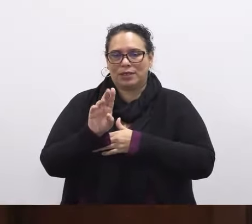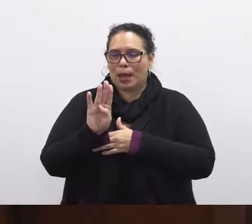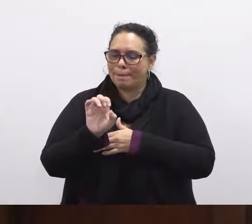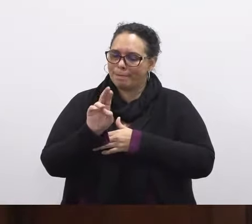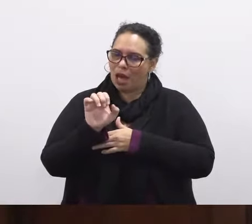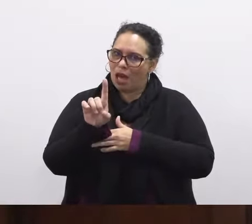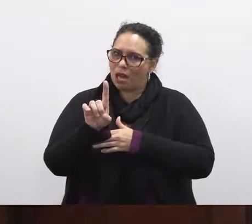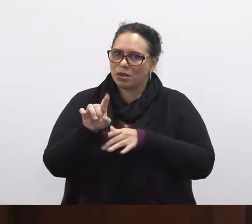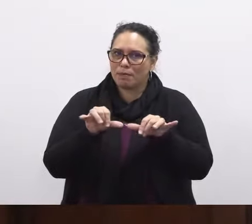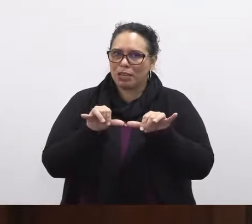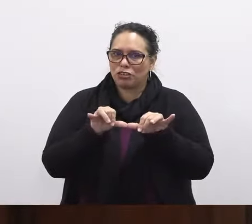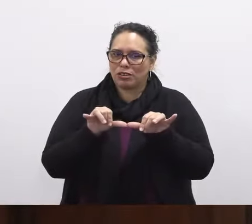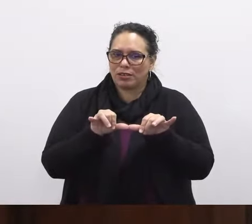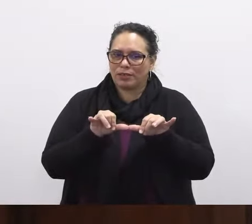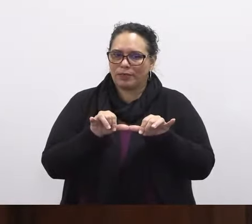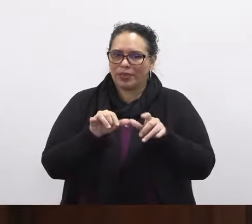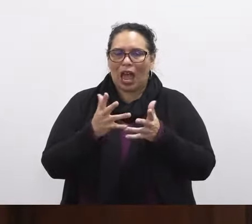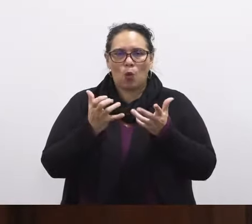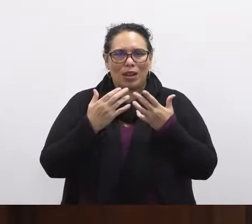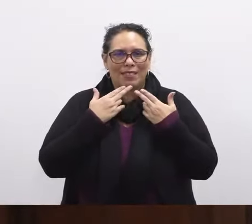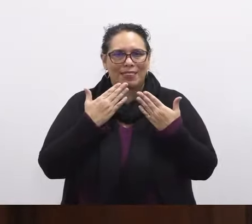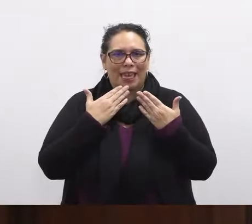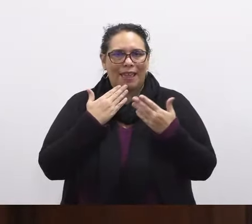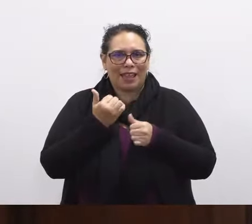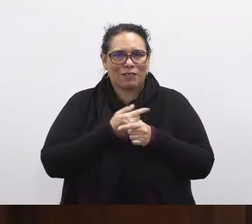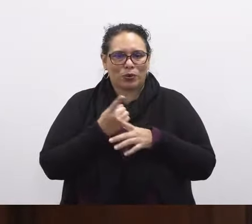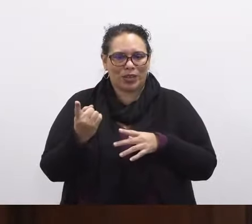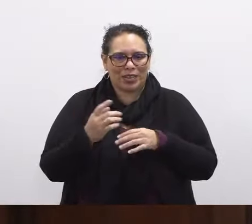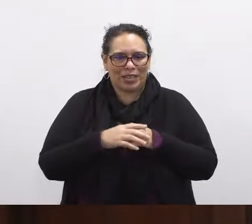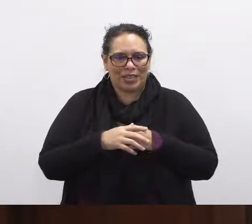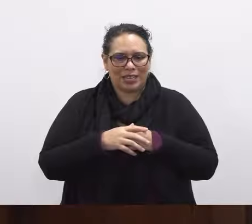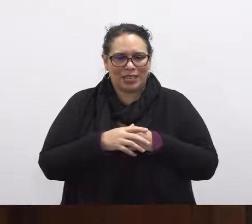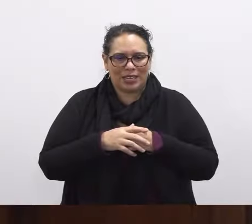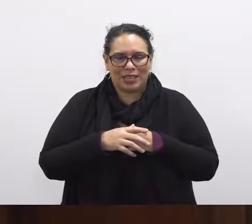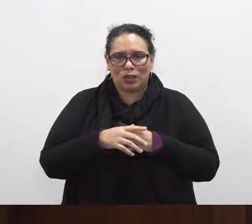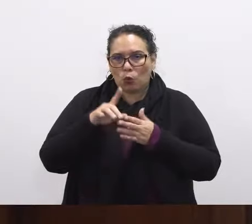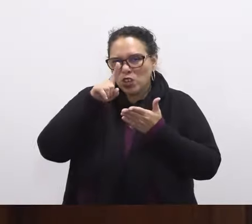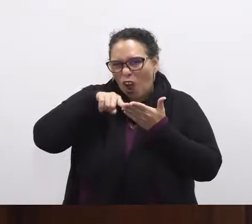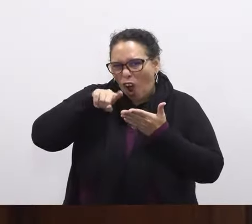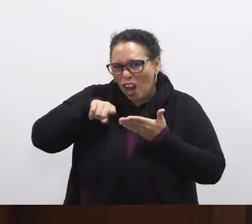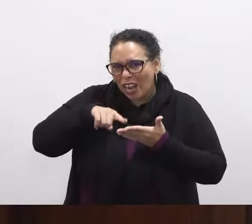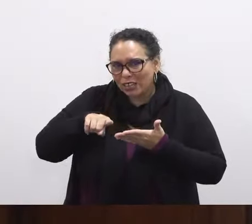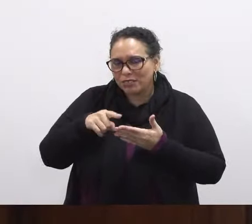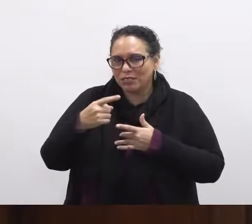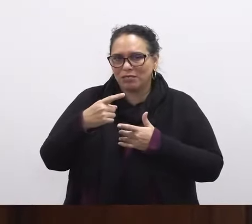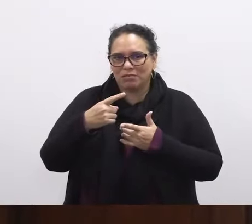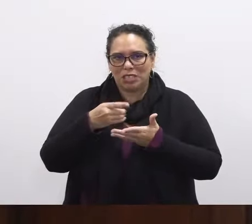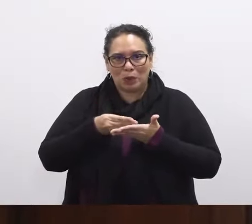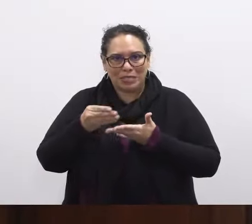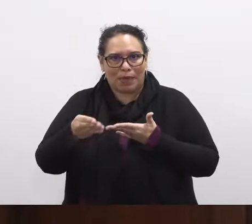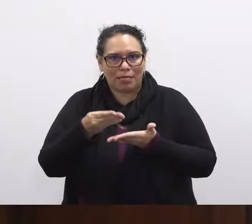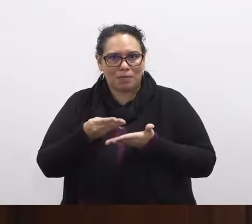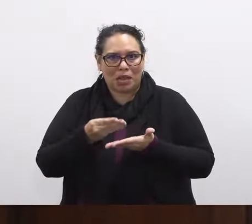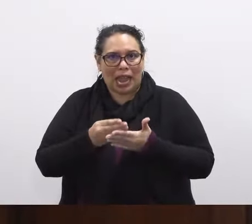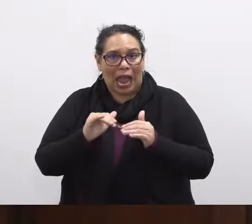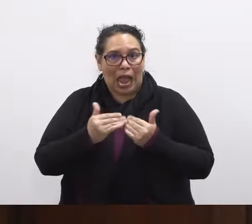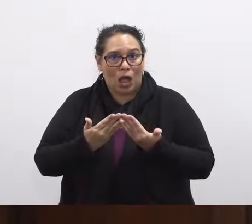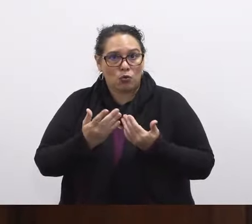I know I stepped out for a moment, but we did that audit. Do we spend the money the way we say we're gonna spend the money and that is a great example of not only in our audits?